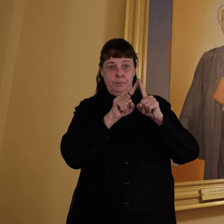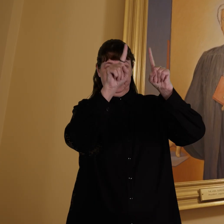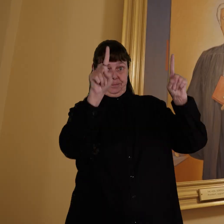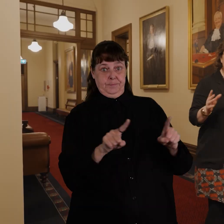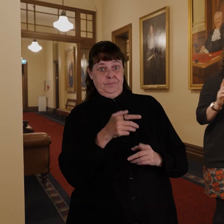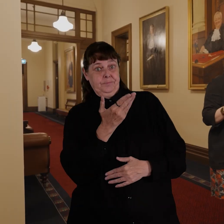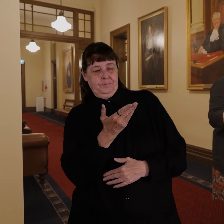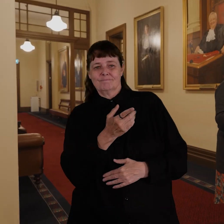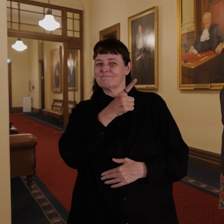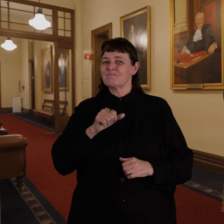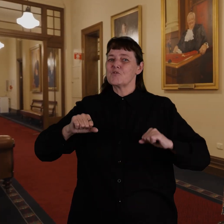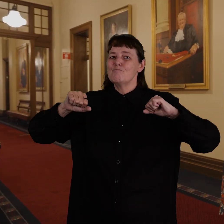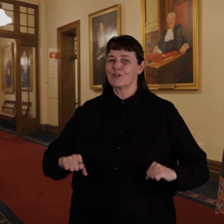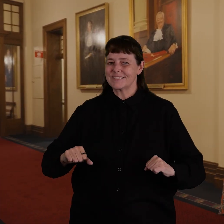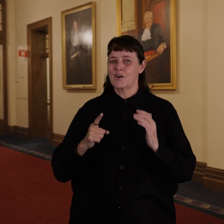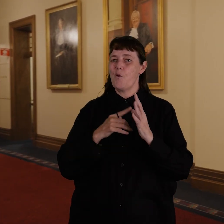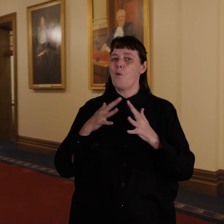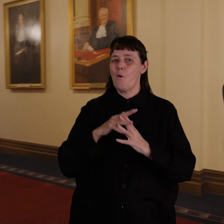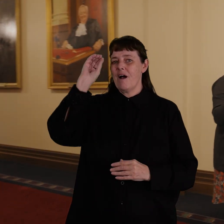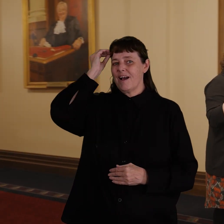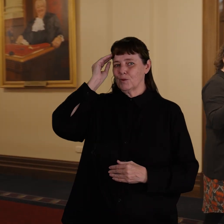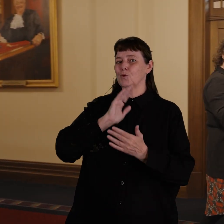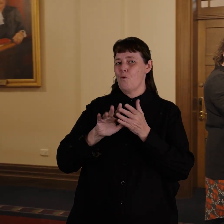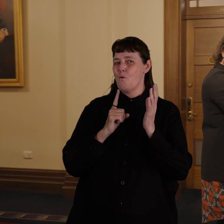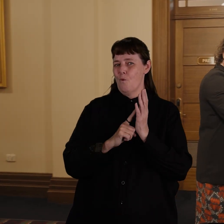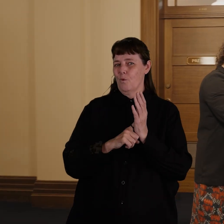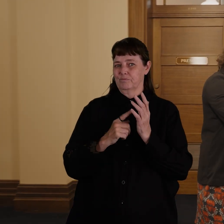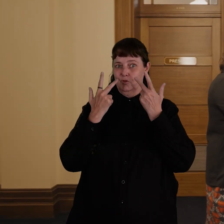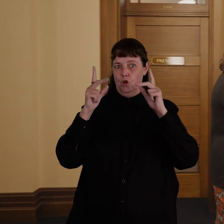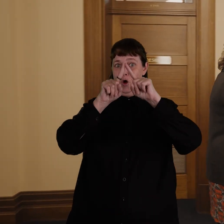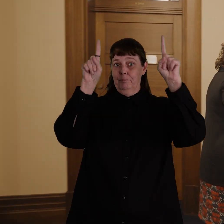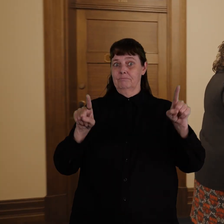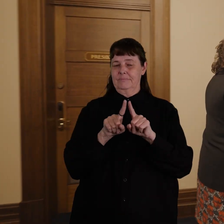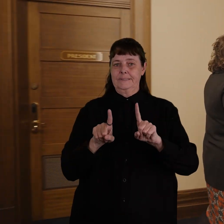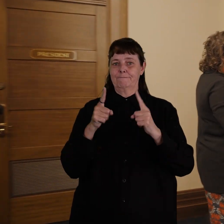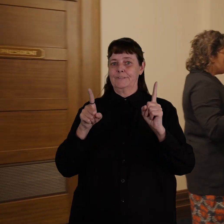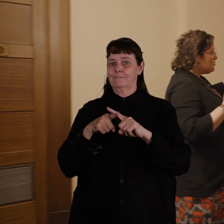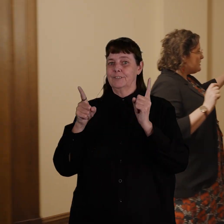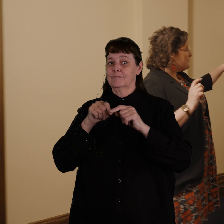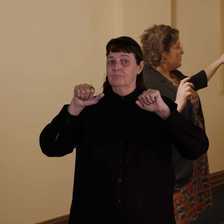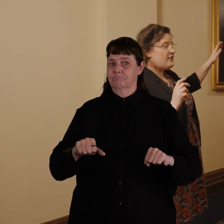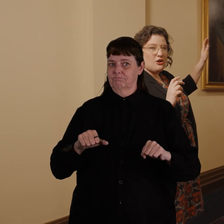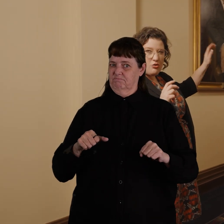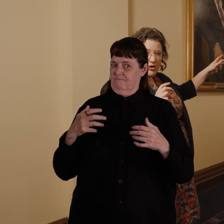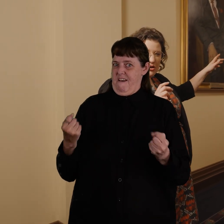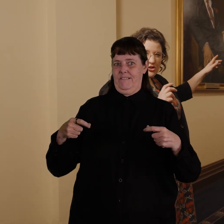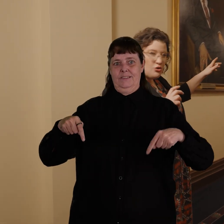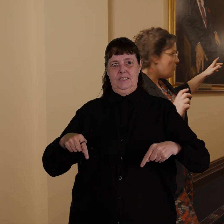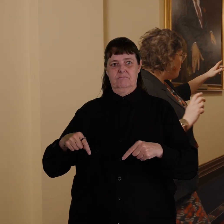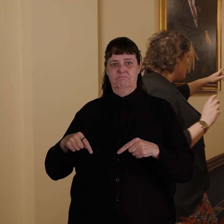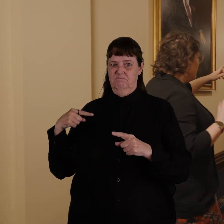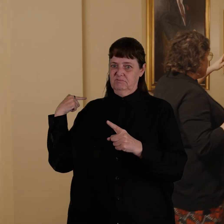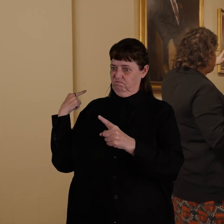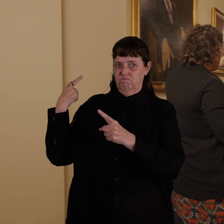Council since 1857 through to modern times. The portraits move in chronological order,